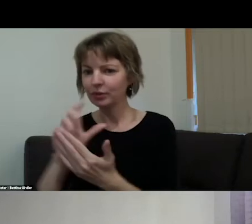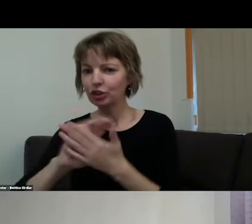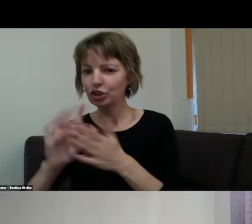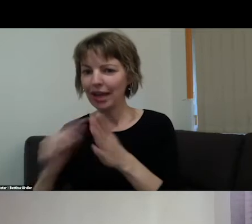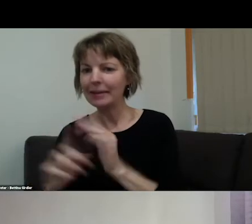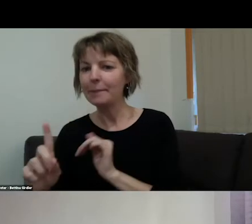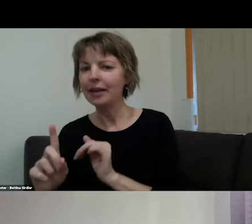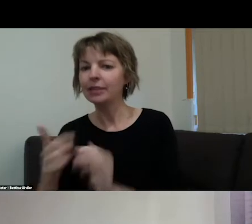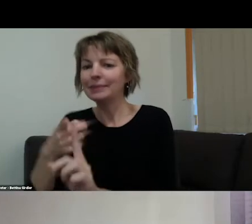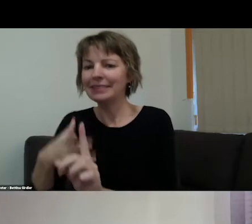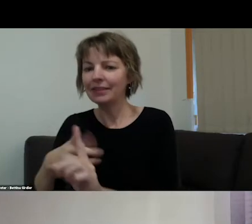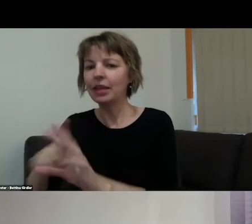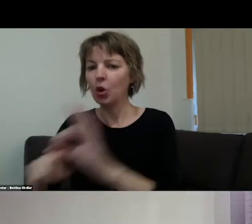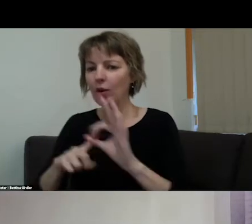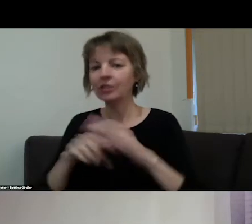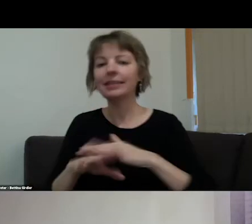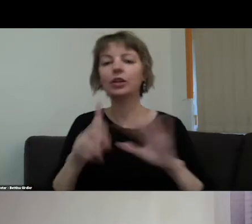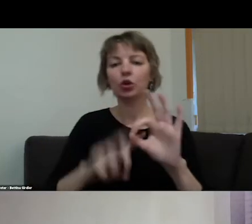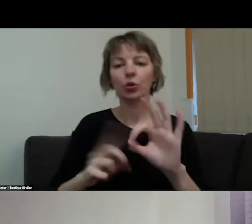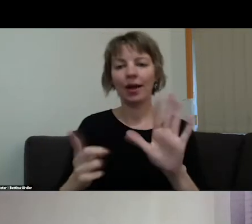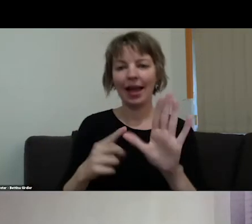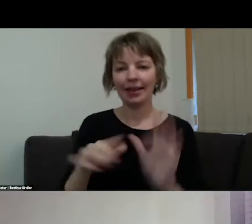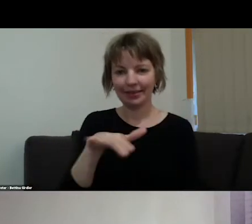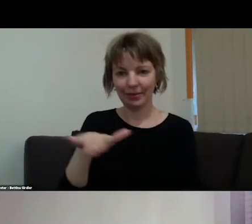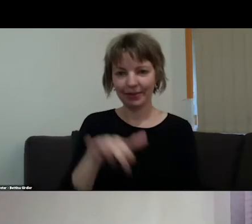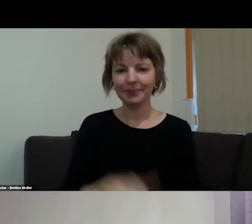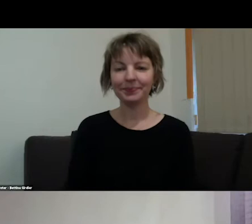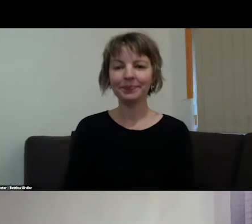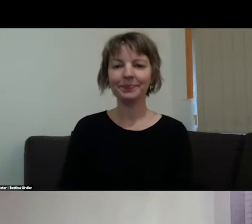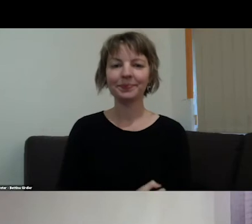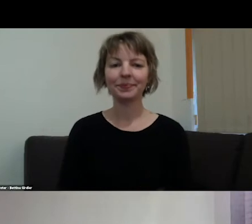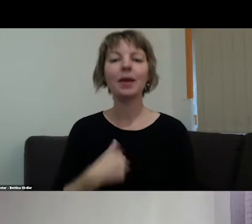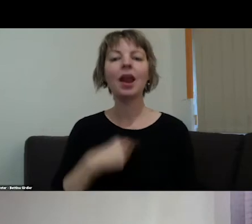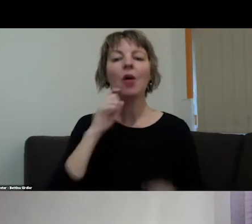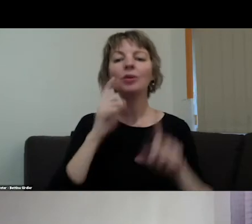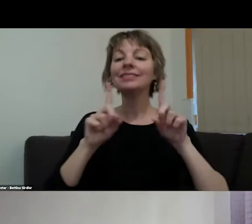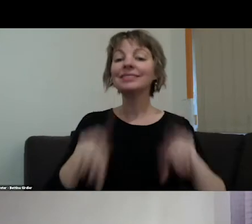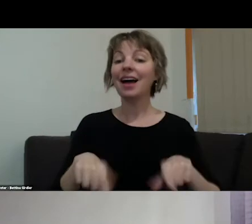in the Q&A box, that's where we will be looking. But I will quick off the questions for Ian and Frances.